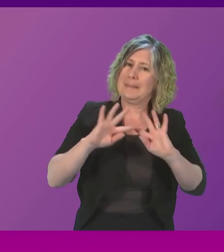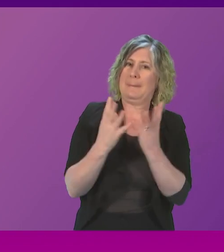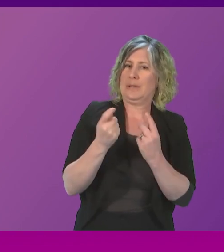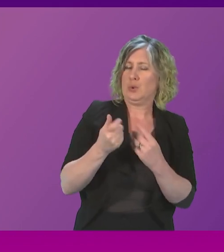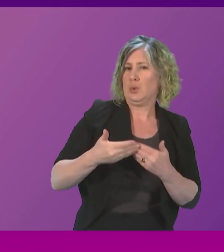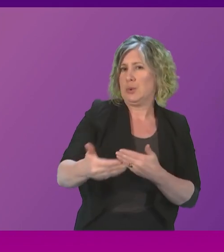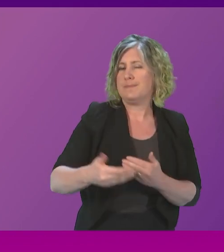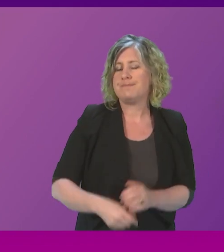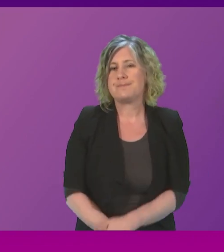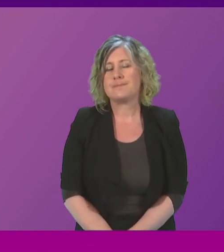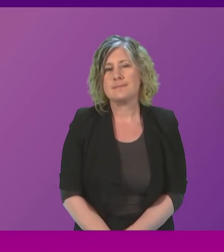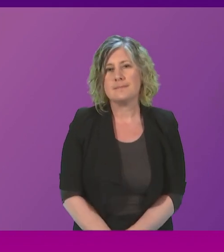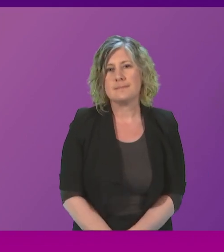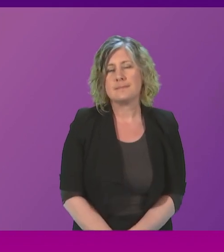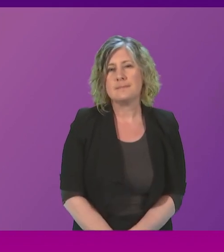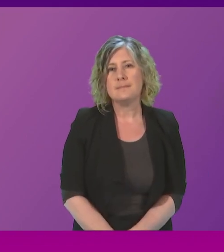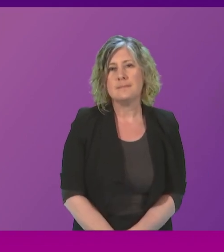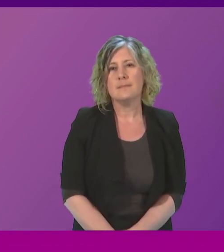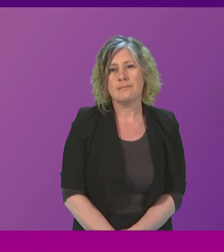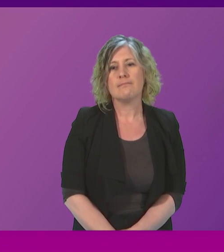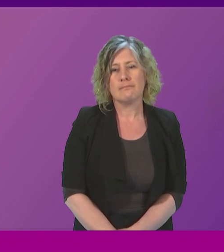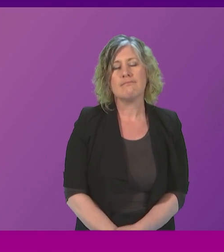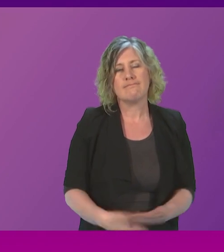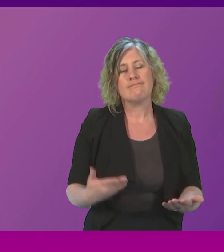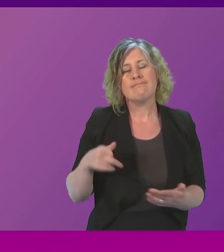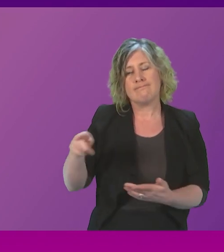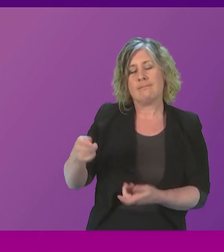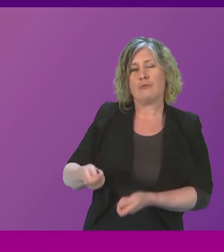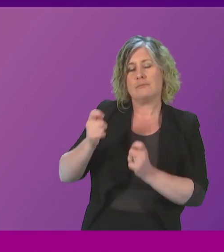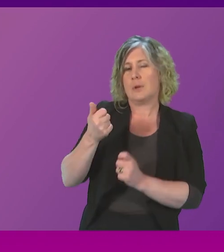Rachael Hamilton has raised an exceptionally important point.